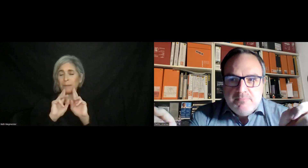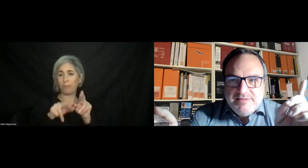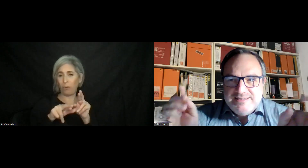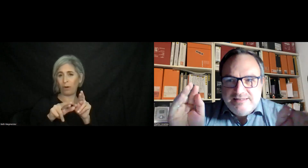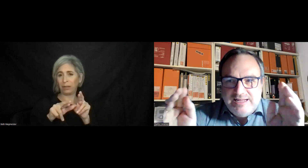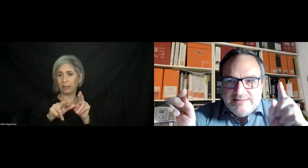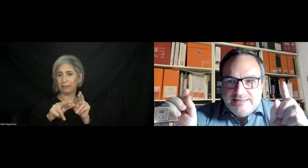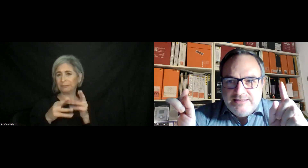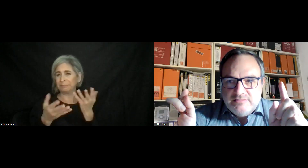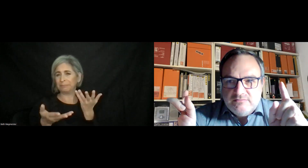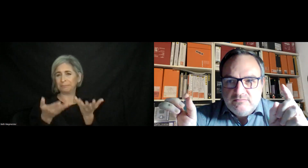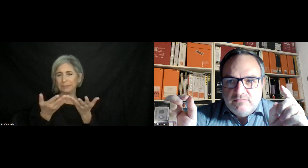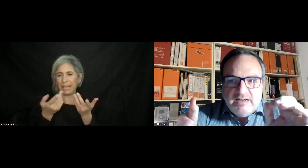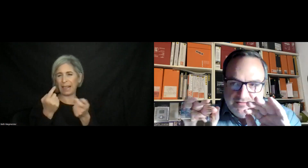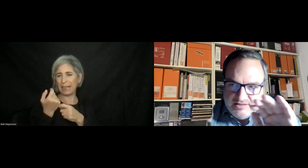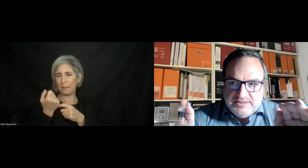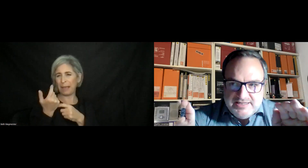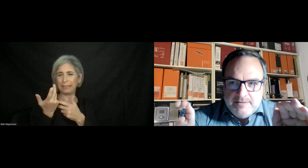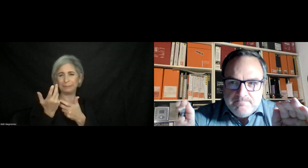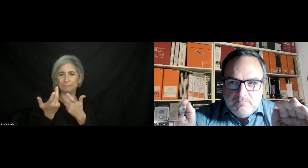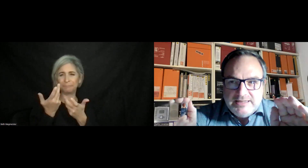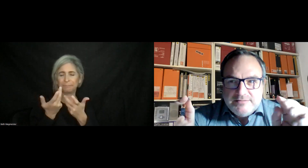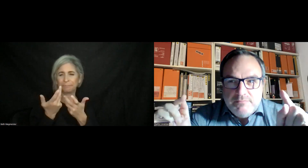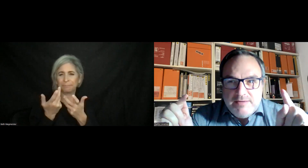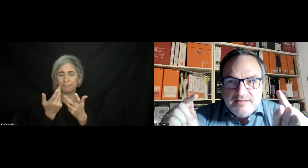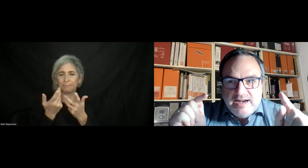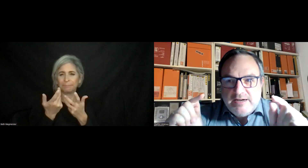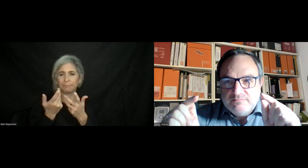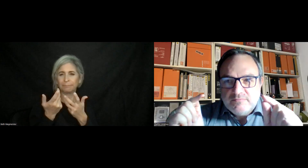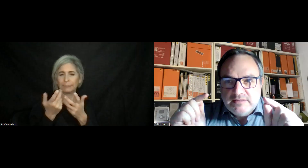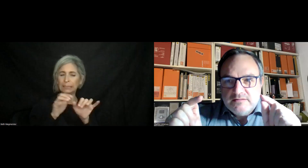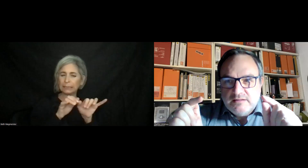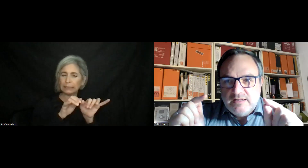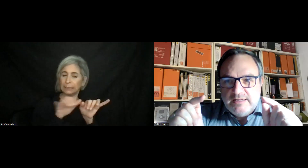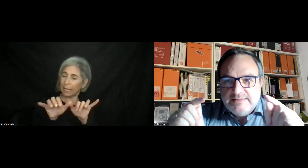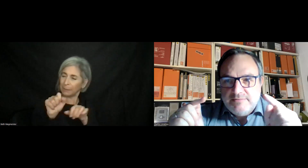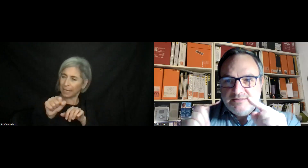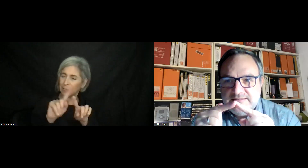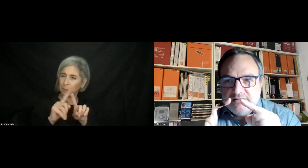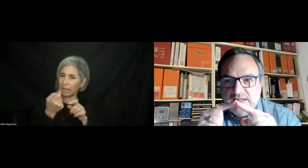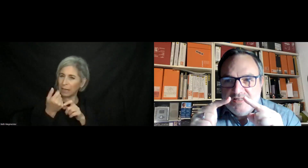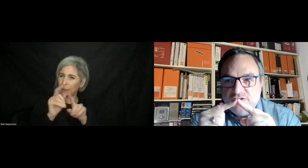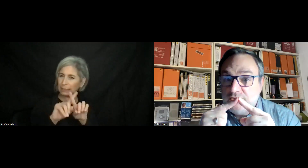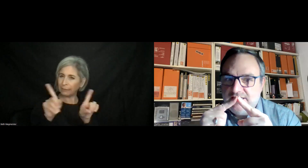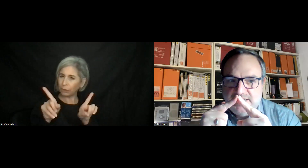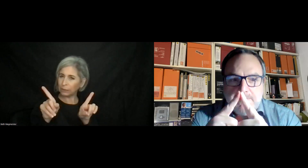means a little many things. But maybe there are a little bit that is not the same.